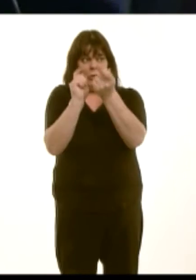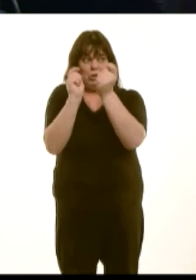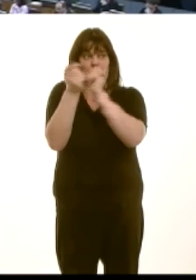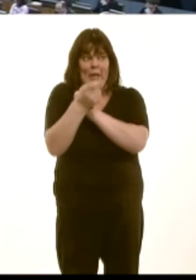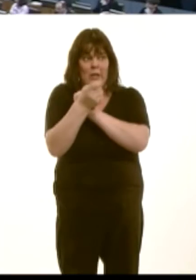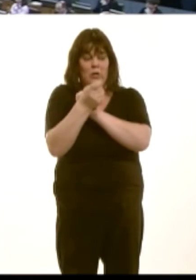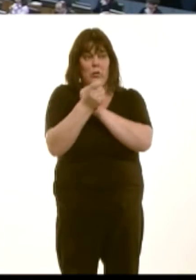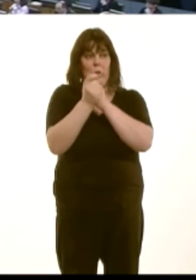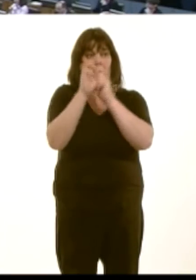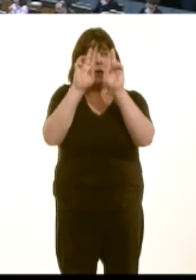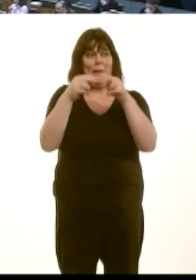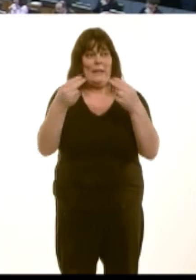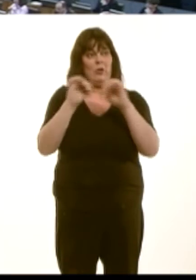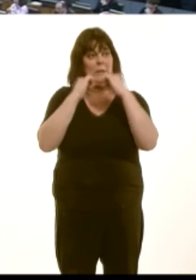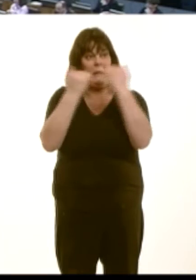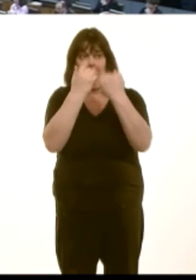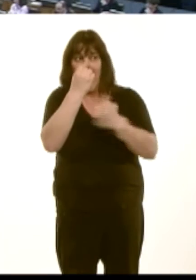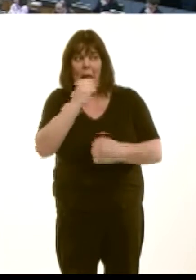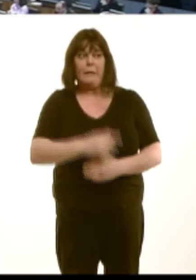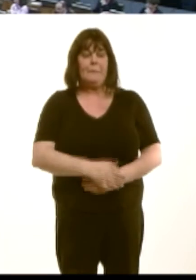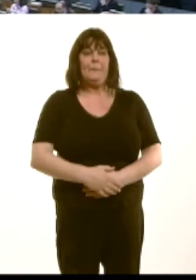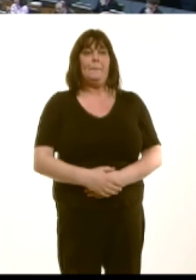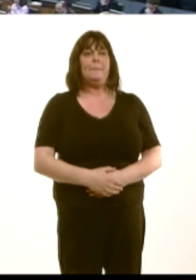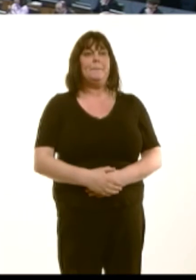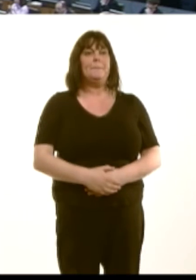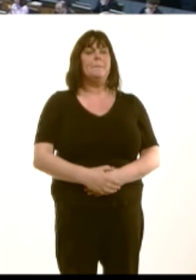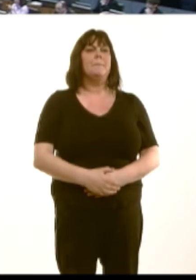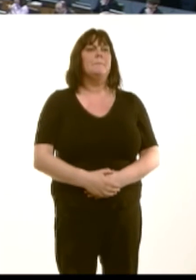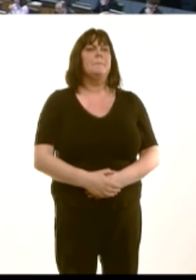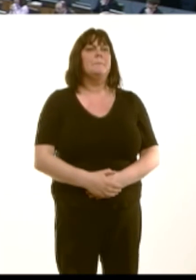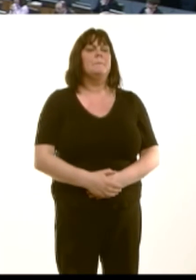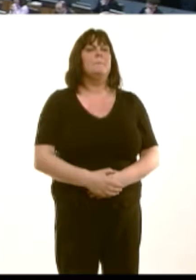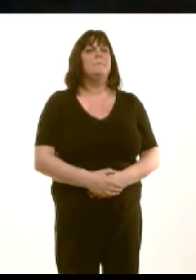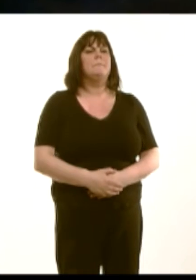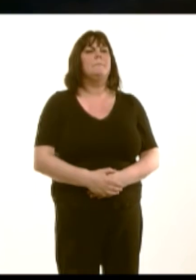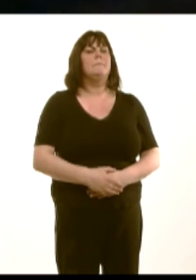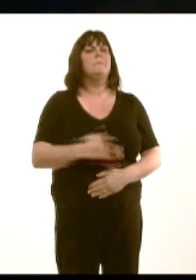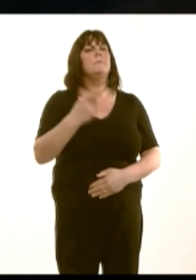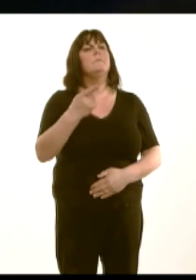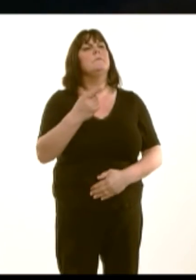A wnaiff y Prif Weinidog ddatganiad am warchod gwybodaeth bersonol cleifion y GIG?